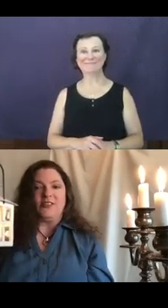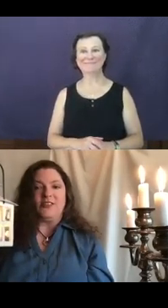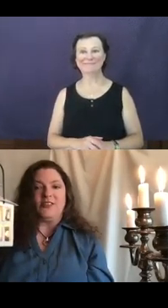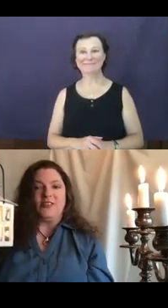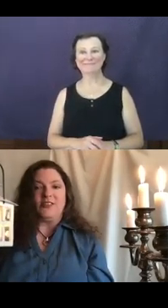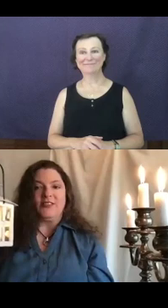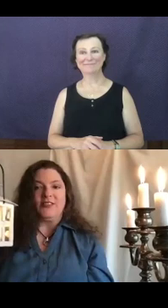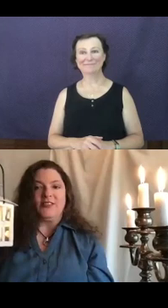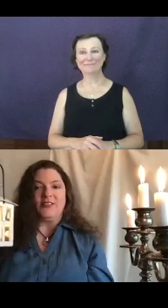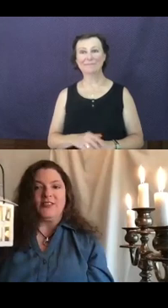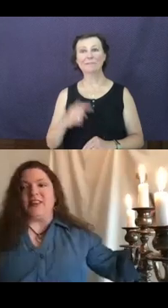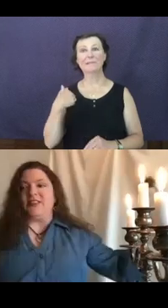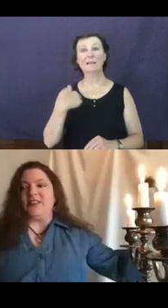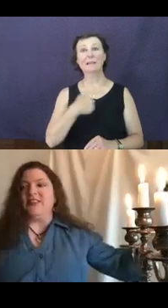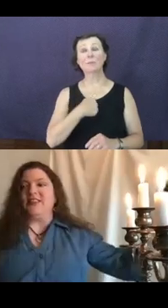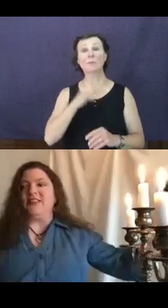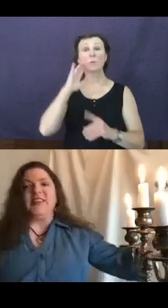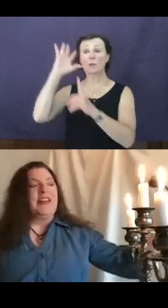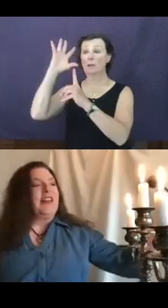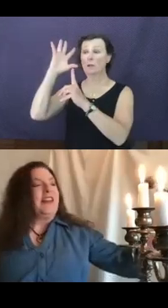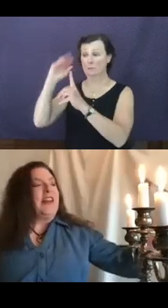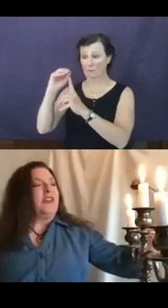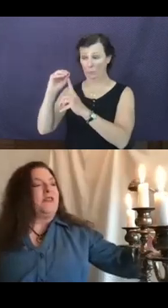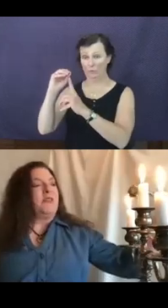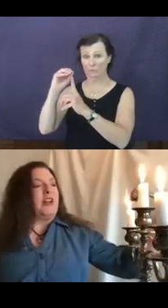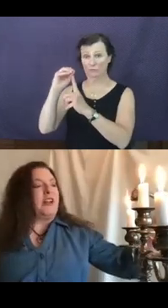As we extinguish the Chalices let us reflect